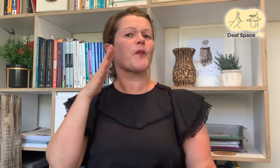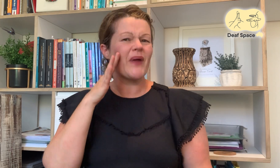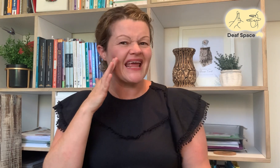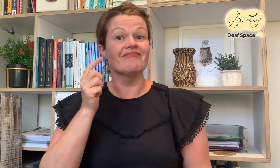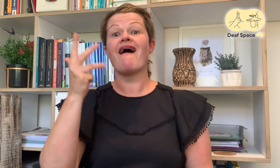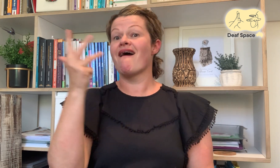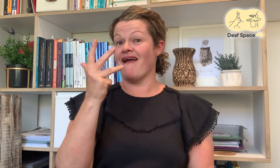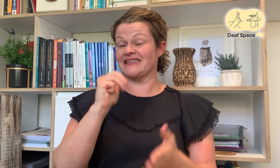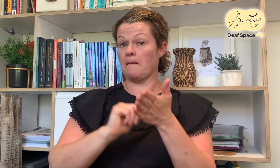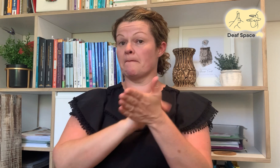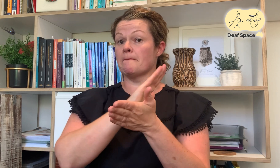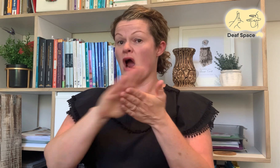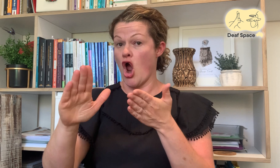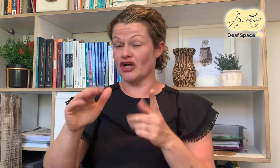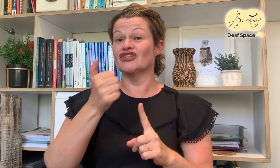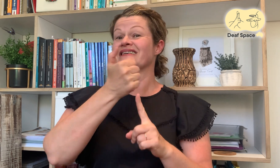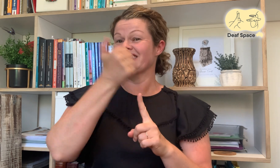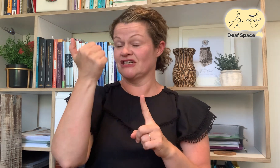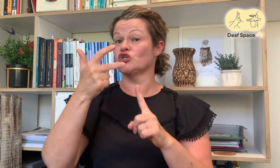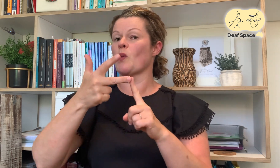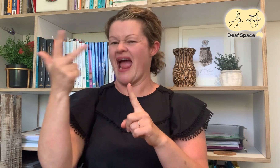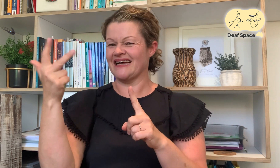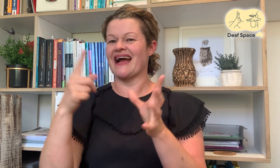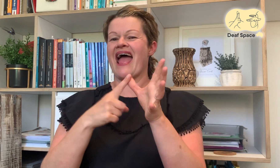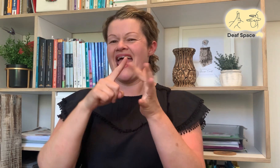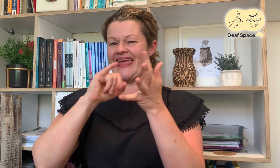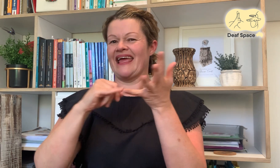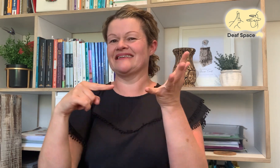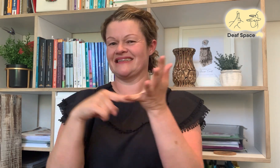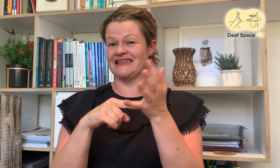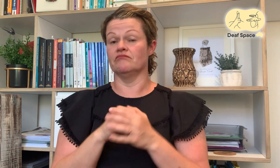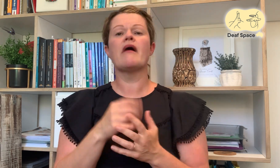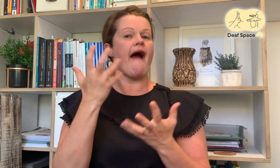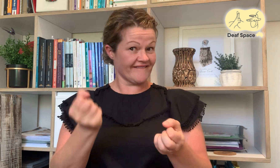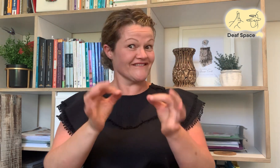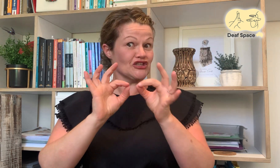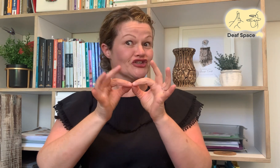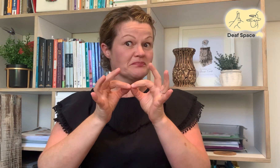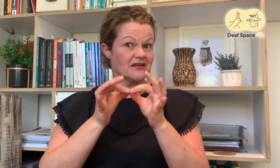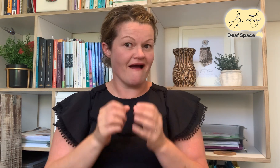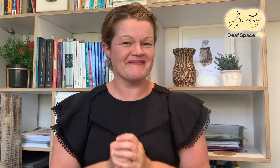This will be held on the 19th of March, from 6 to 8pm, Australian Eastern Standard Time, and interpreters will be provided.